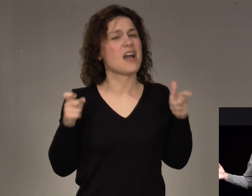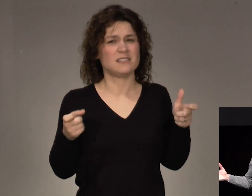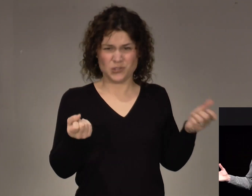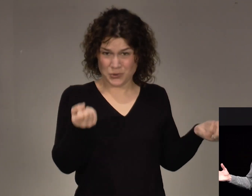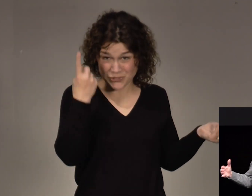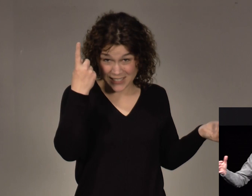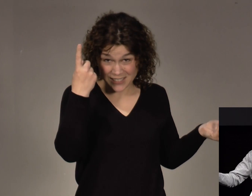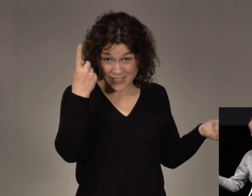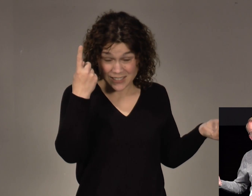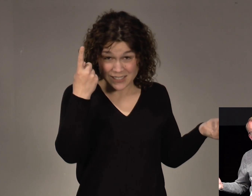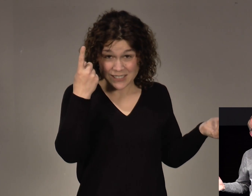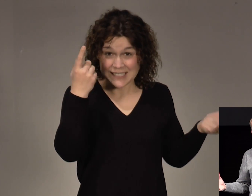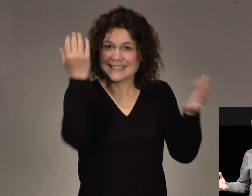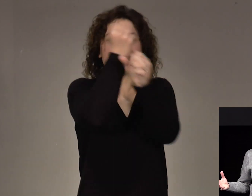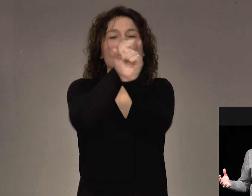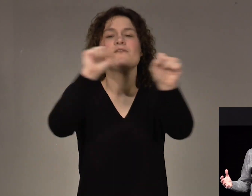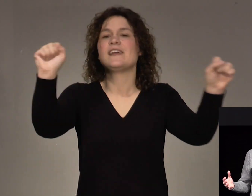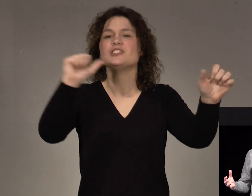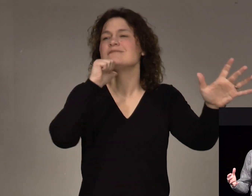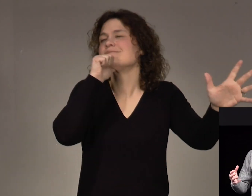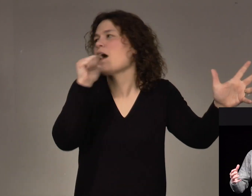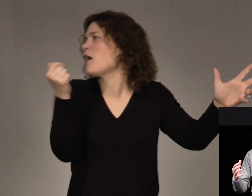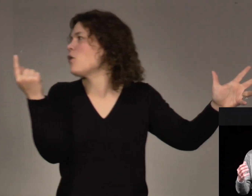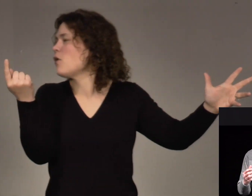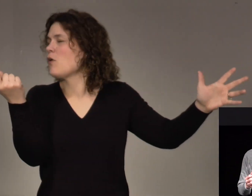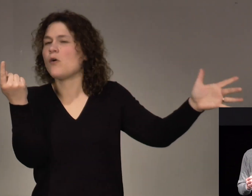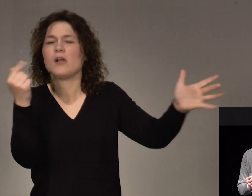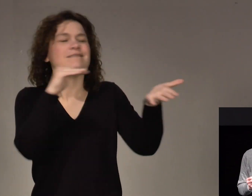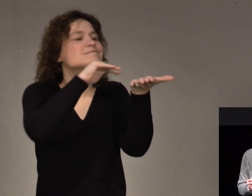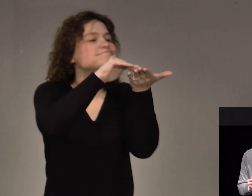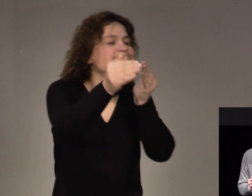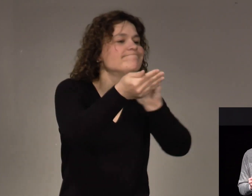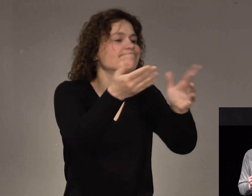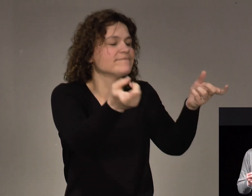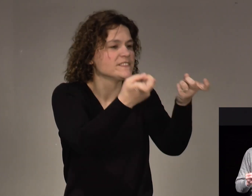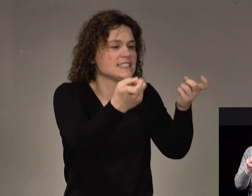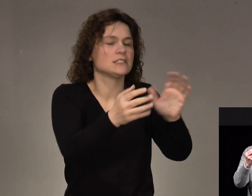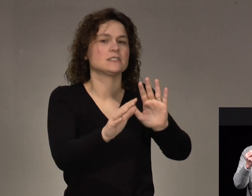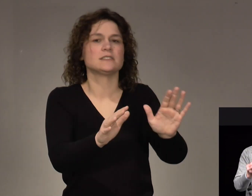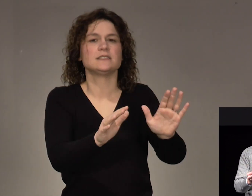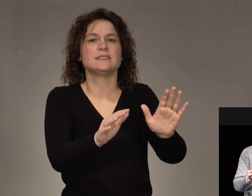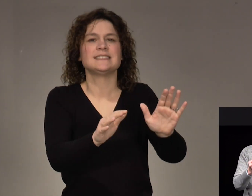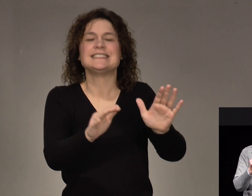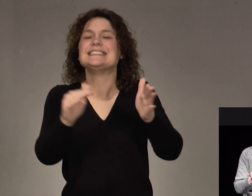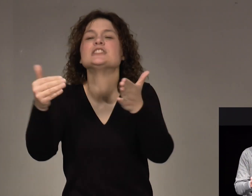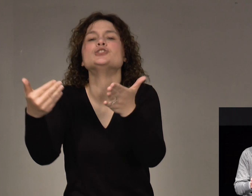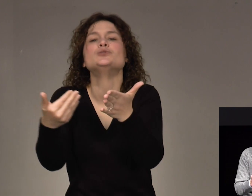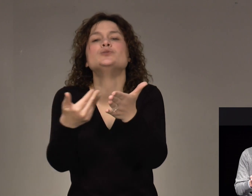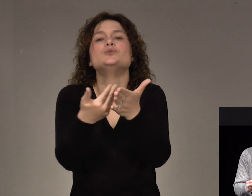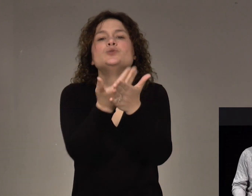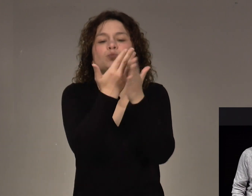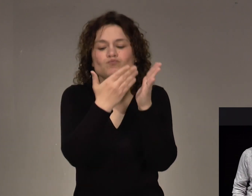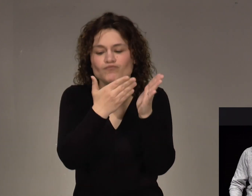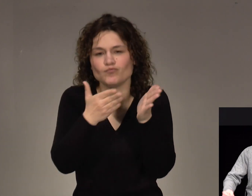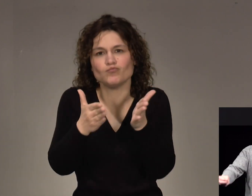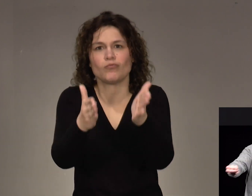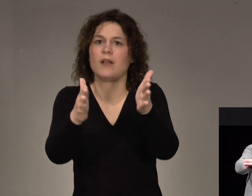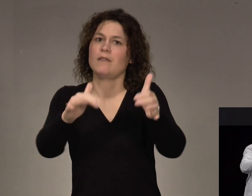salvation is not merely the forgiveness of sins. It's a new order of life. One